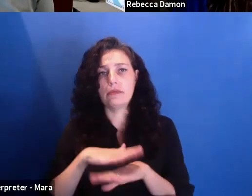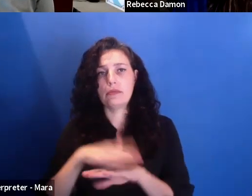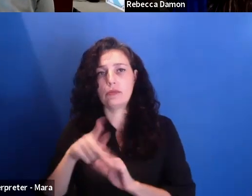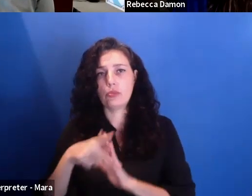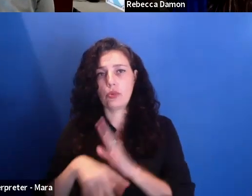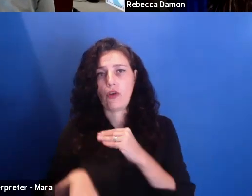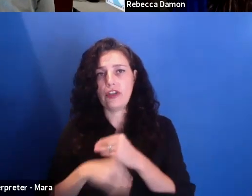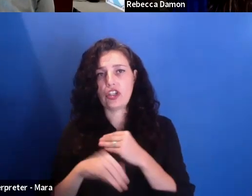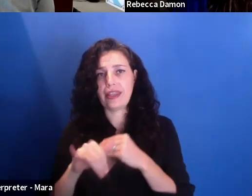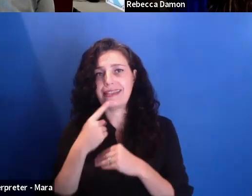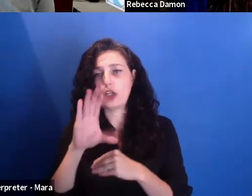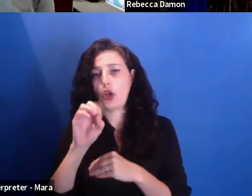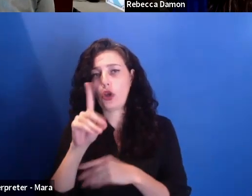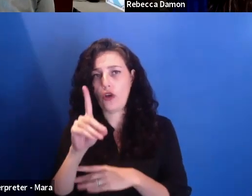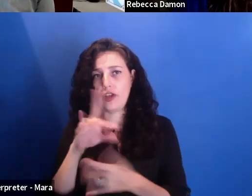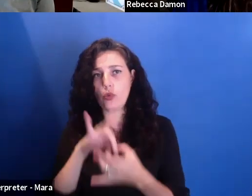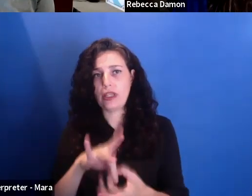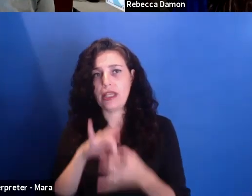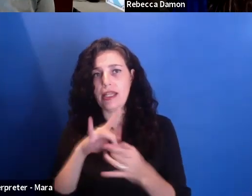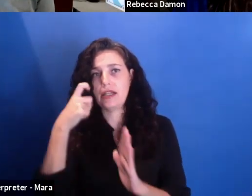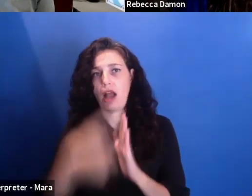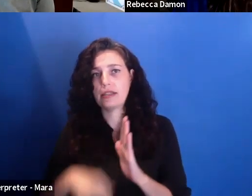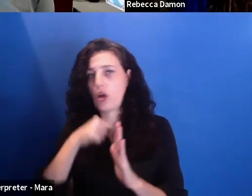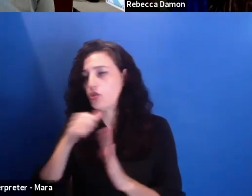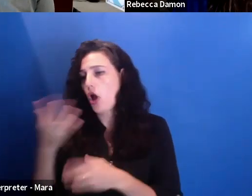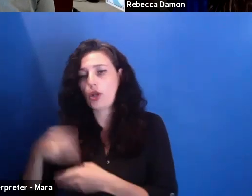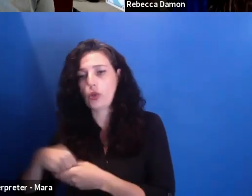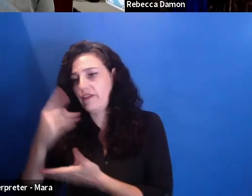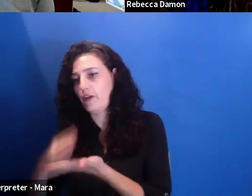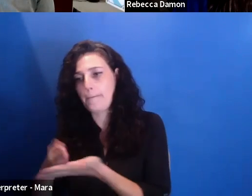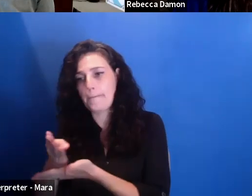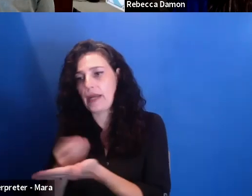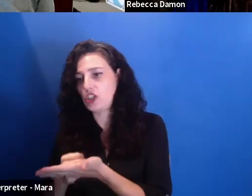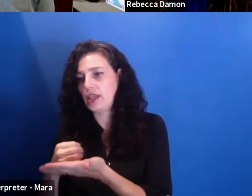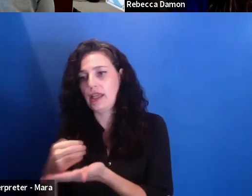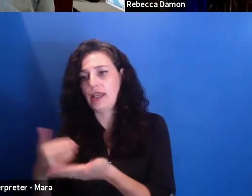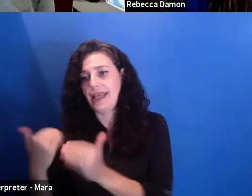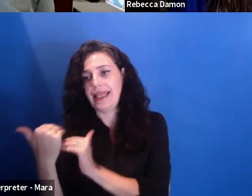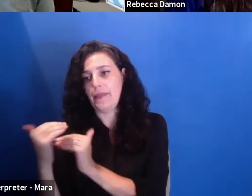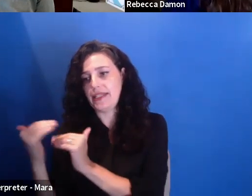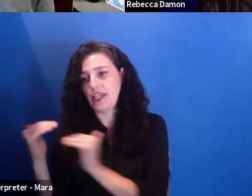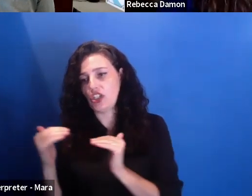won't be counted for the purpose of budget limitations. And that would be true also for purposes of like